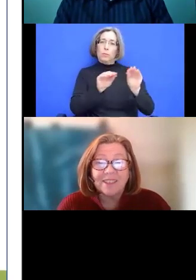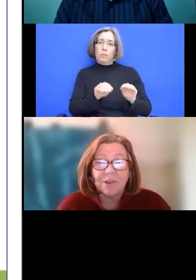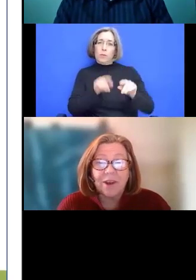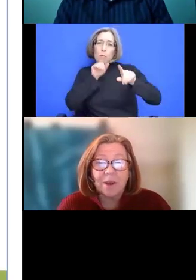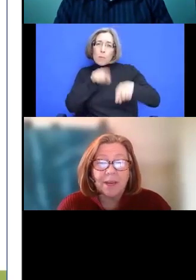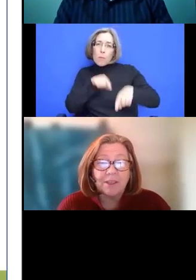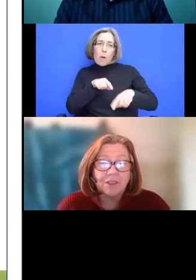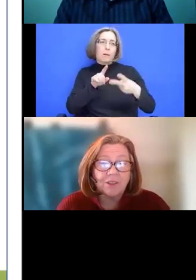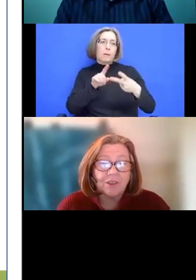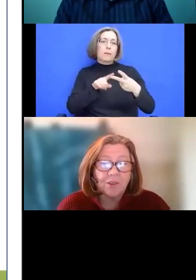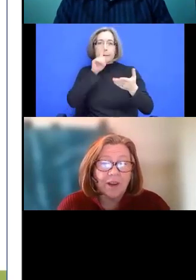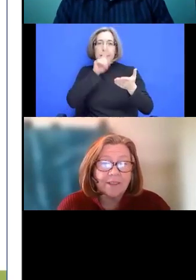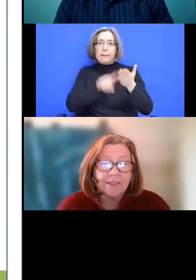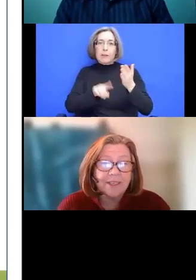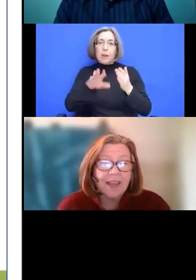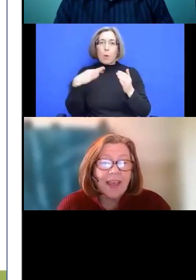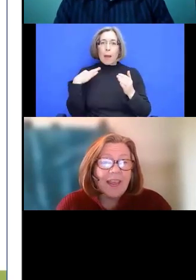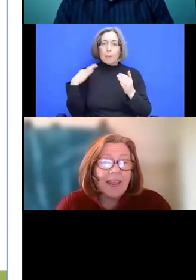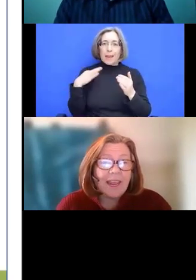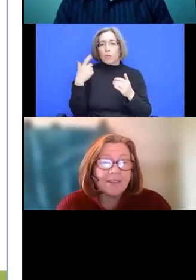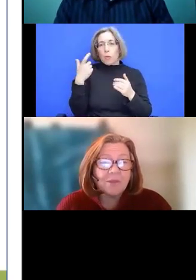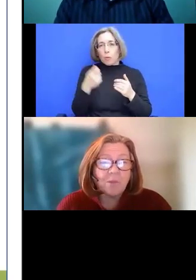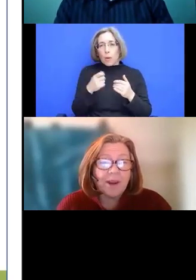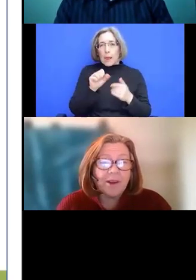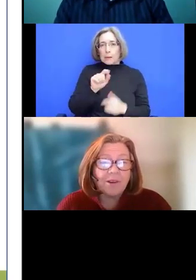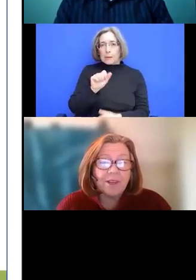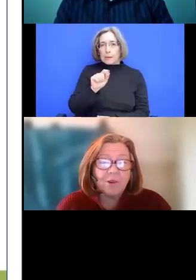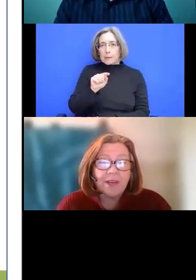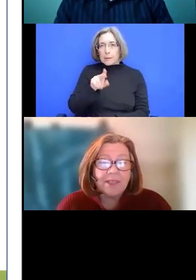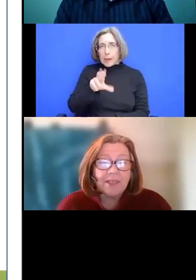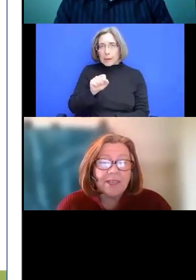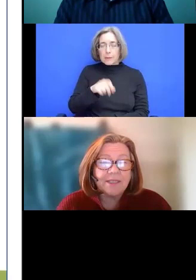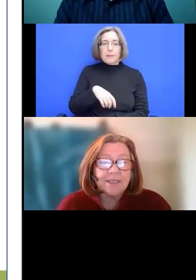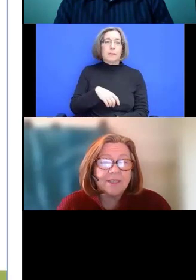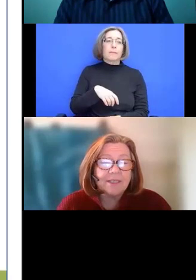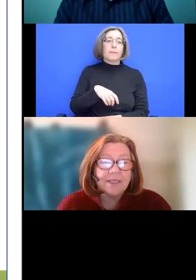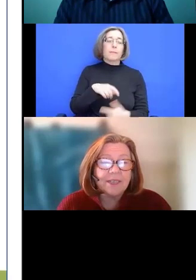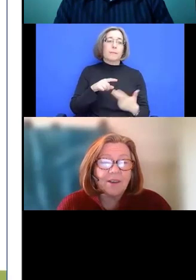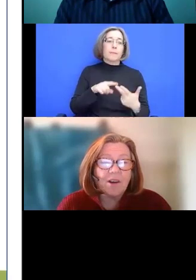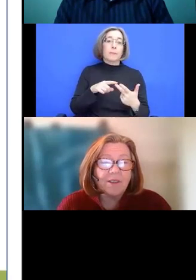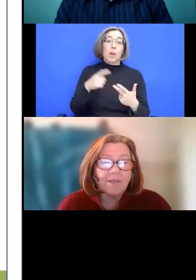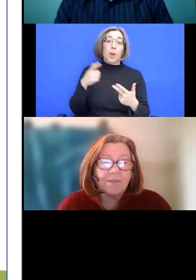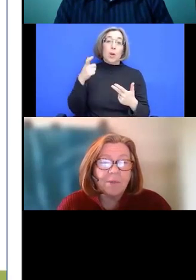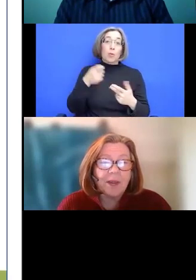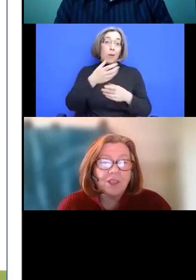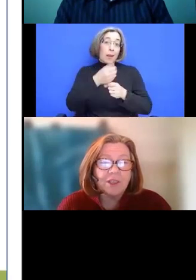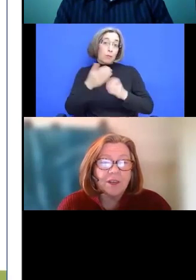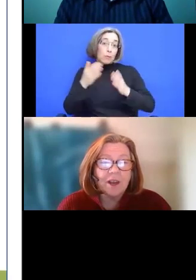of your applications and your grants. It's where the grantees can see all the information